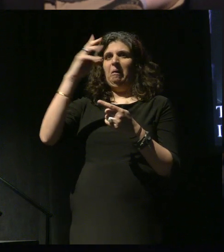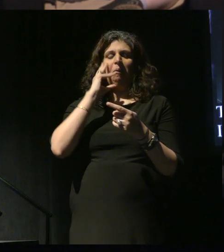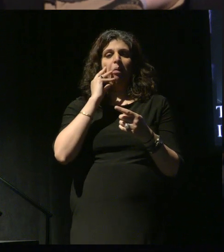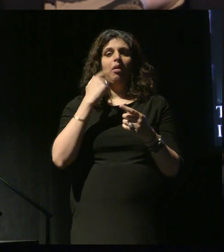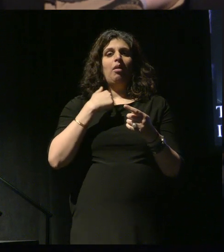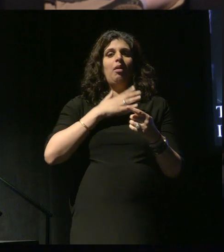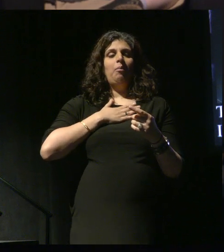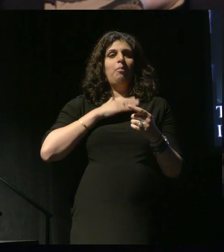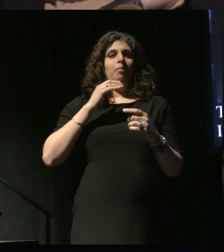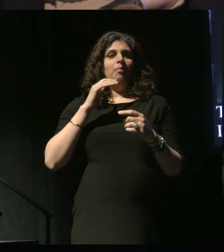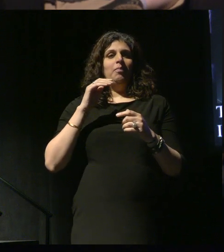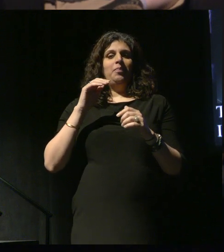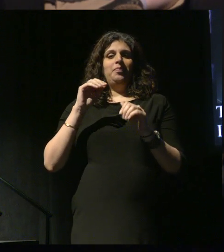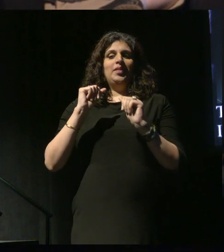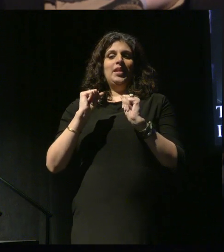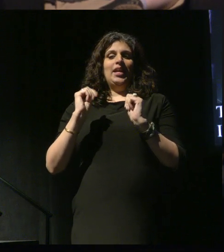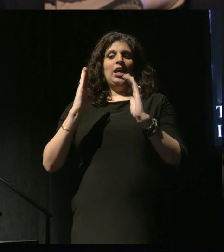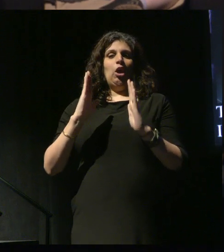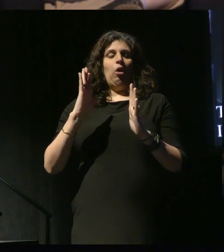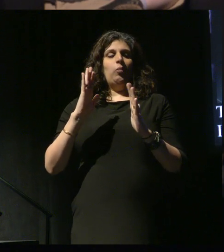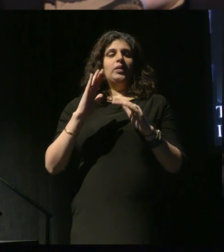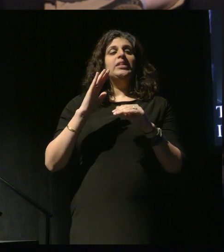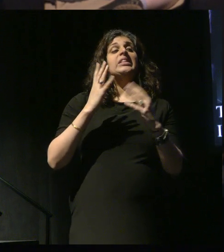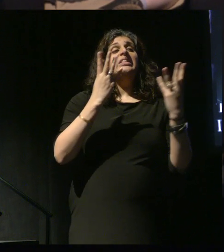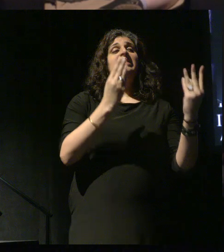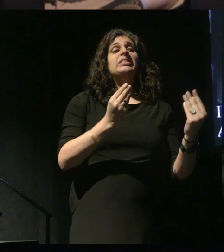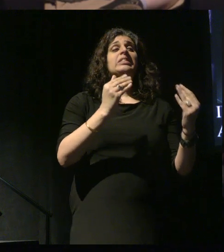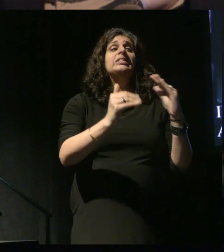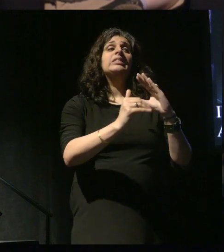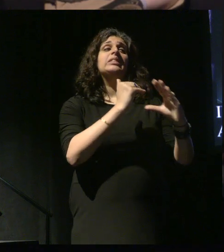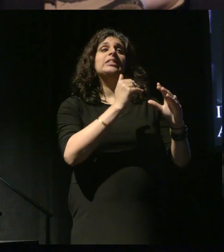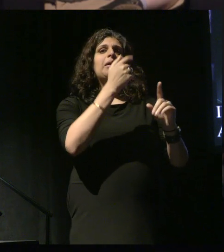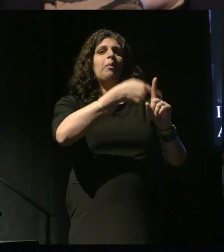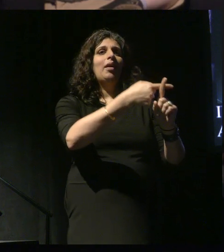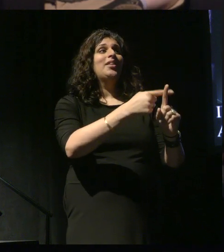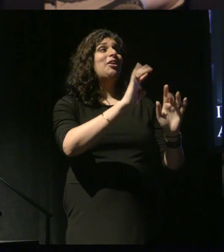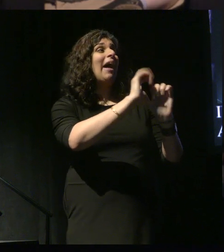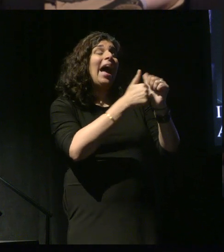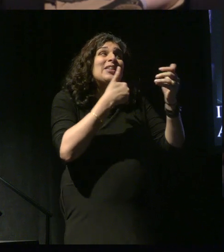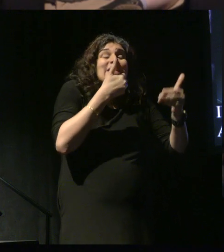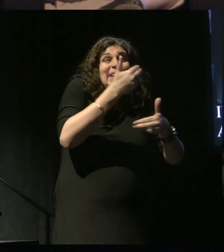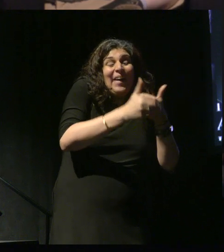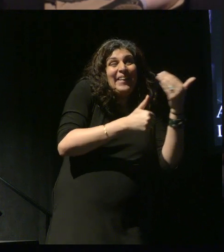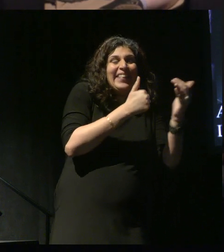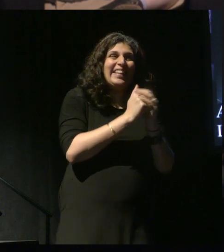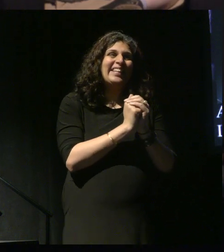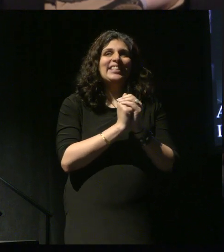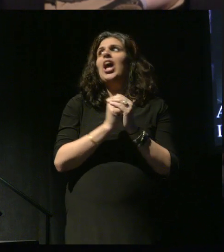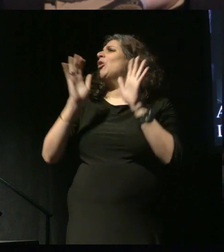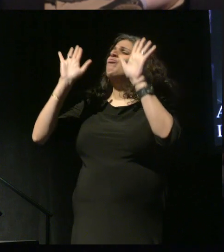but like my agents would like gently email me every month and be like, "So how's it going?" And I'd be like, "Ooh, it's so wonderful,